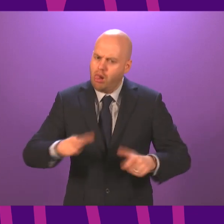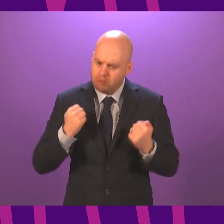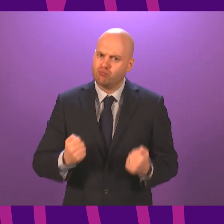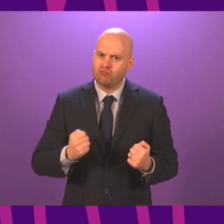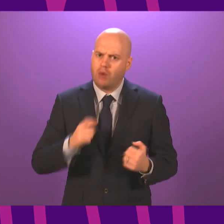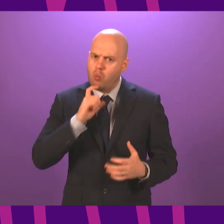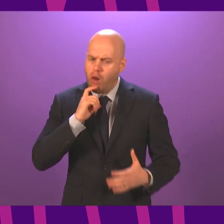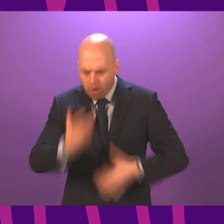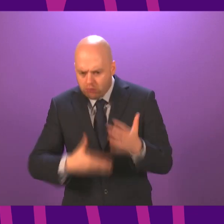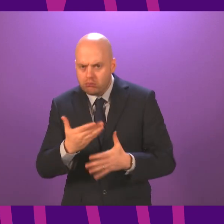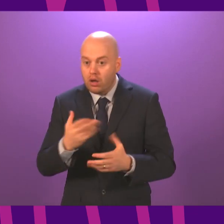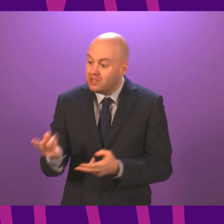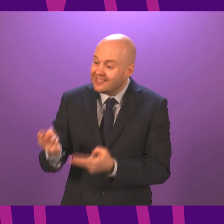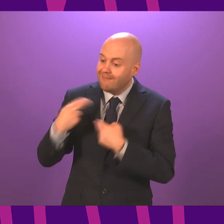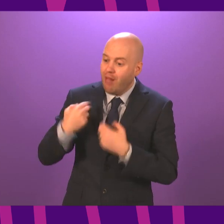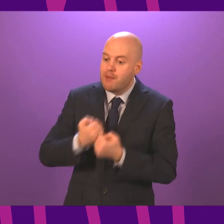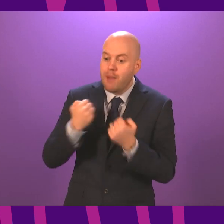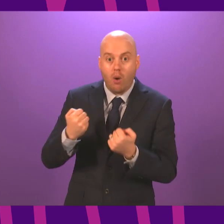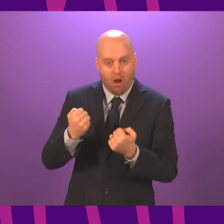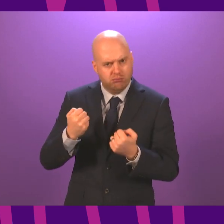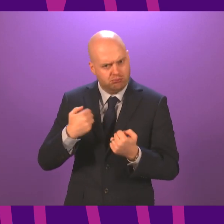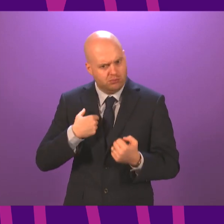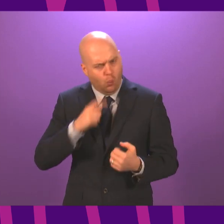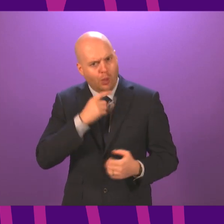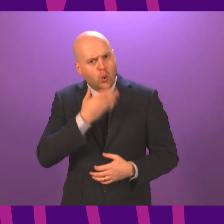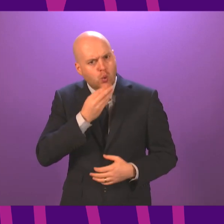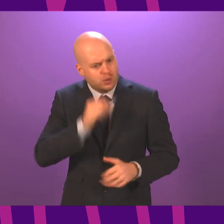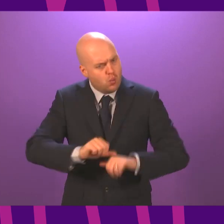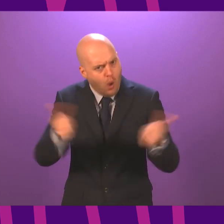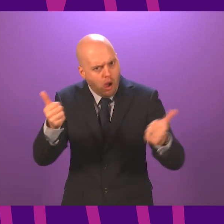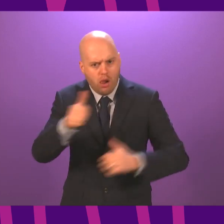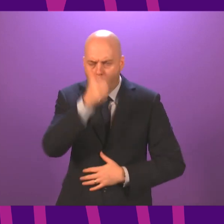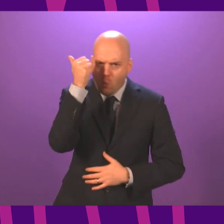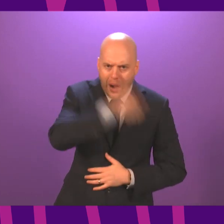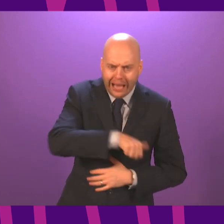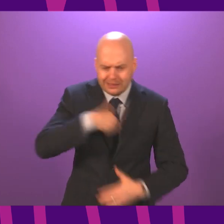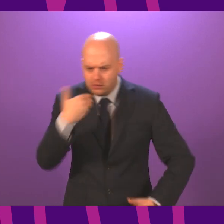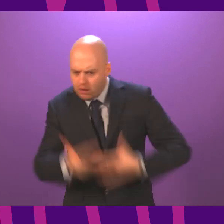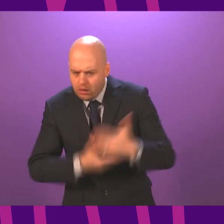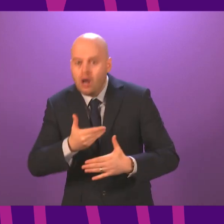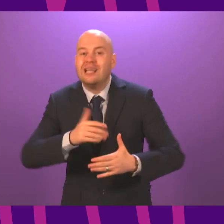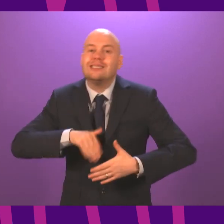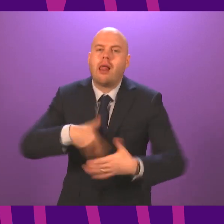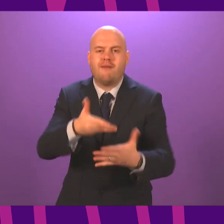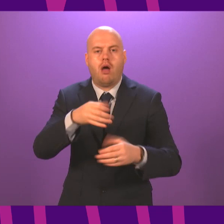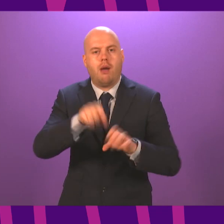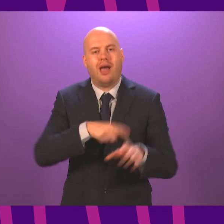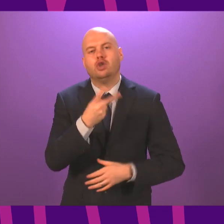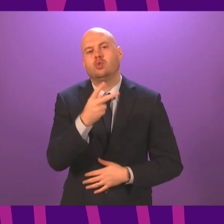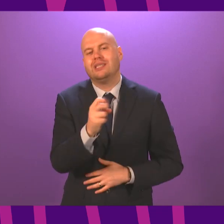to make use of the powers wisely, safely and securely and to deliver the programme by 2025.